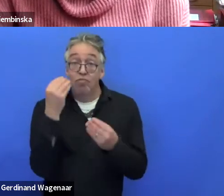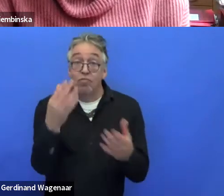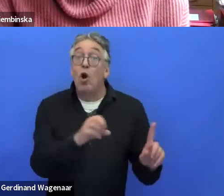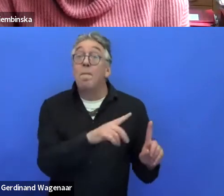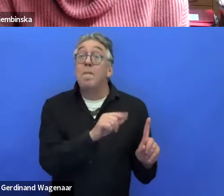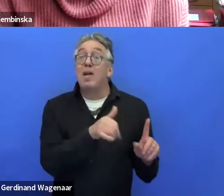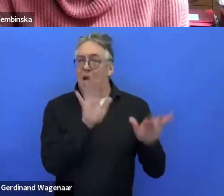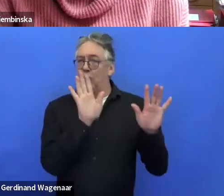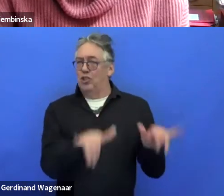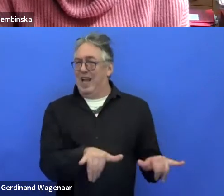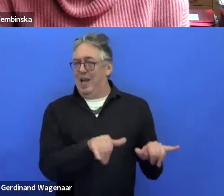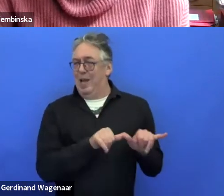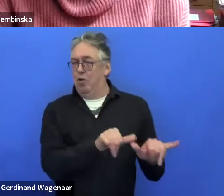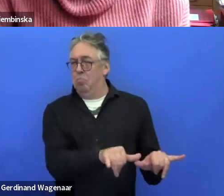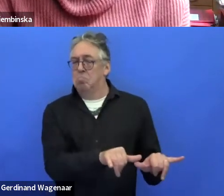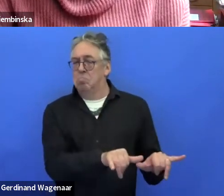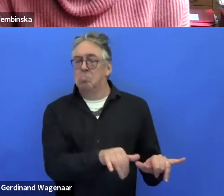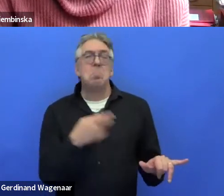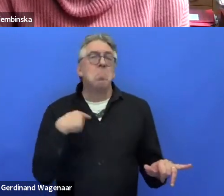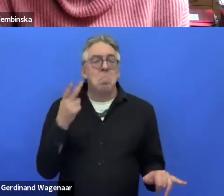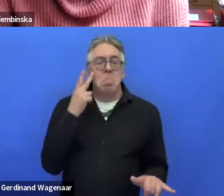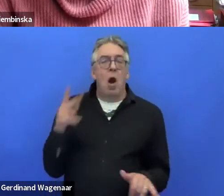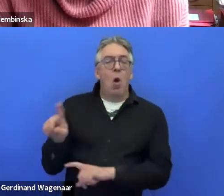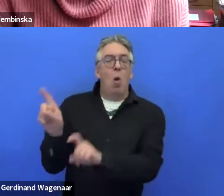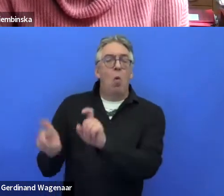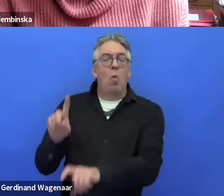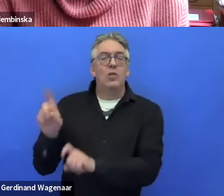so we'll see what questions aren't already handled in the discussion